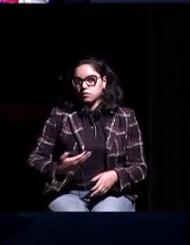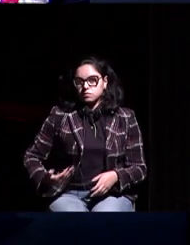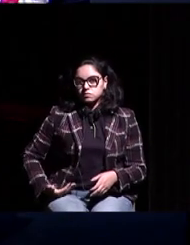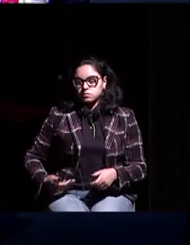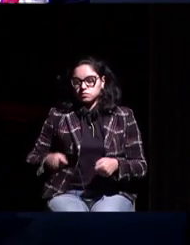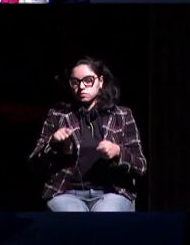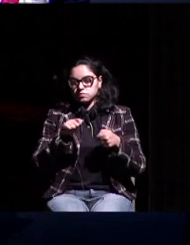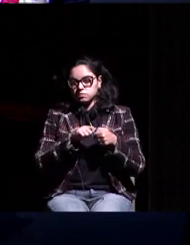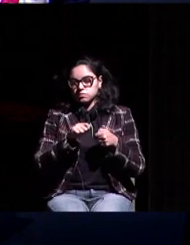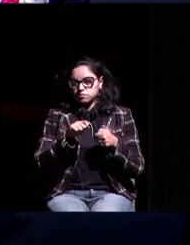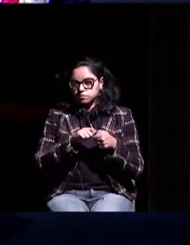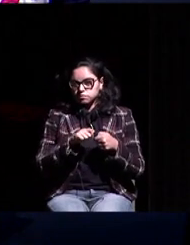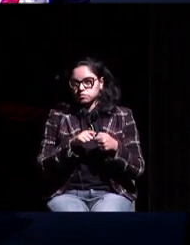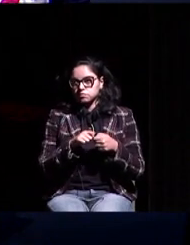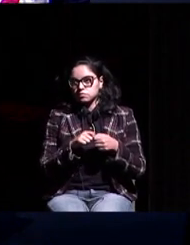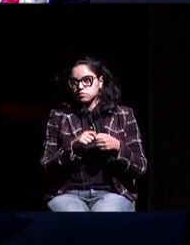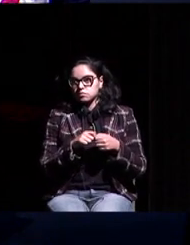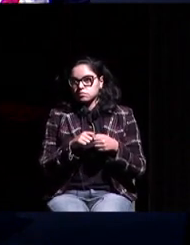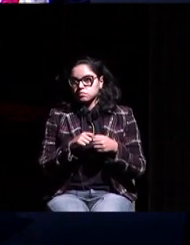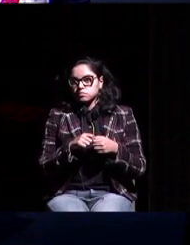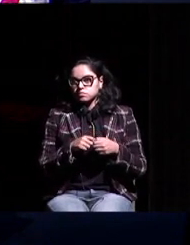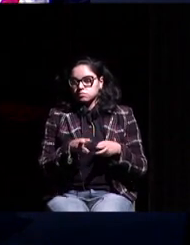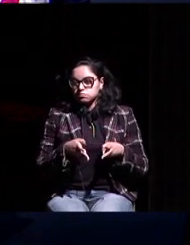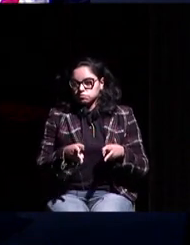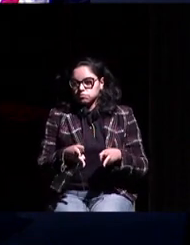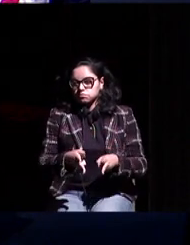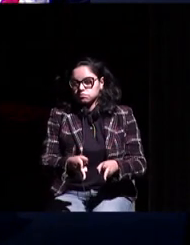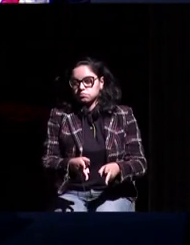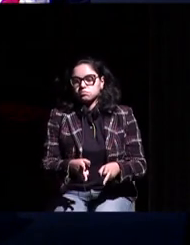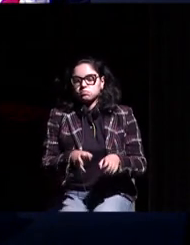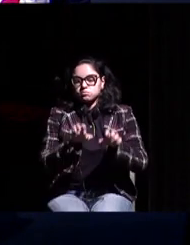Our racism and sexism are structural.